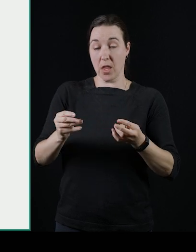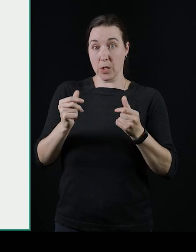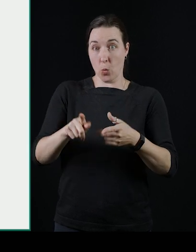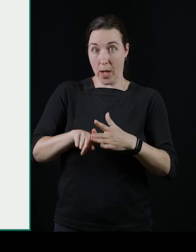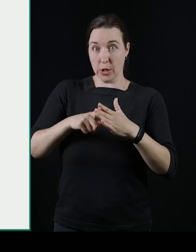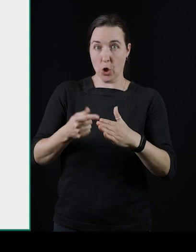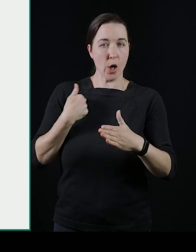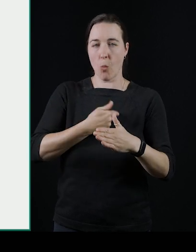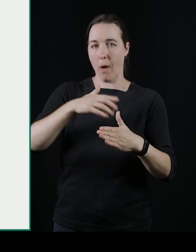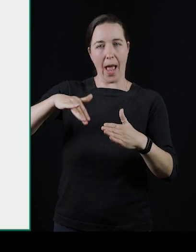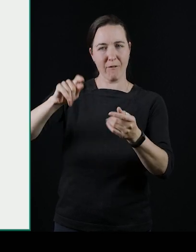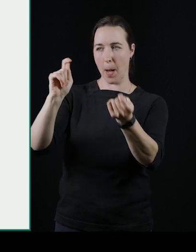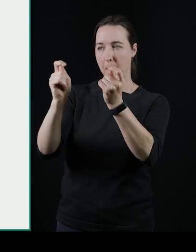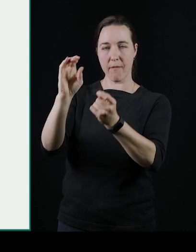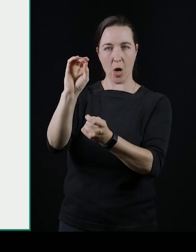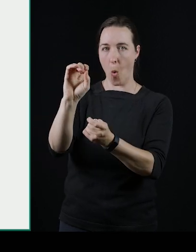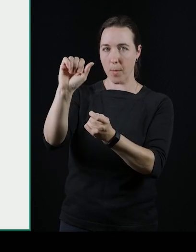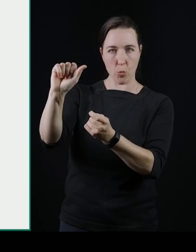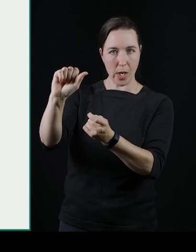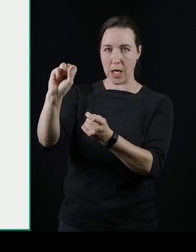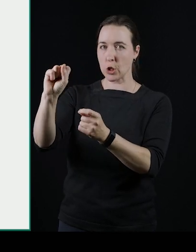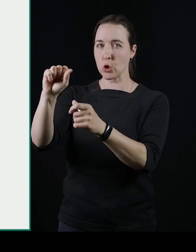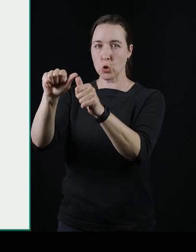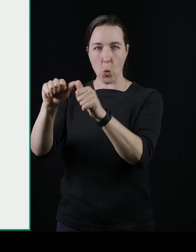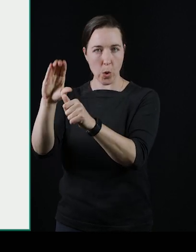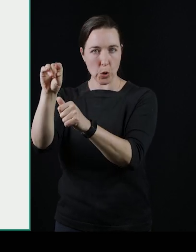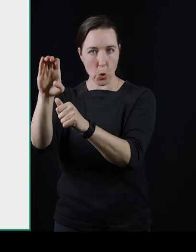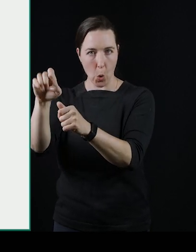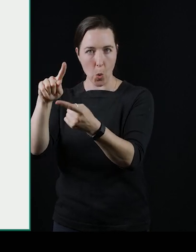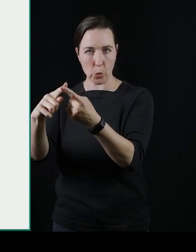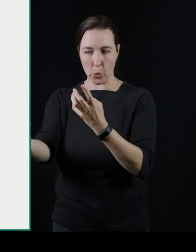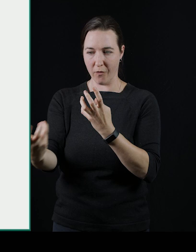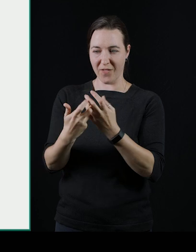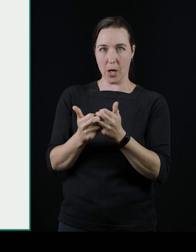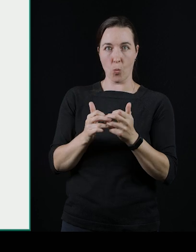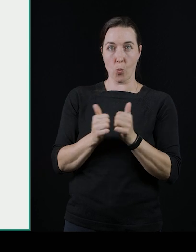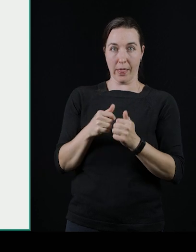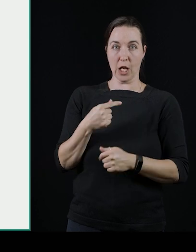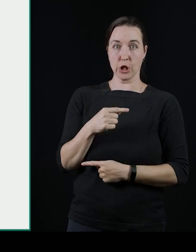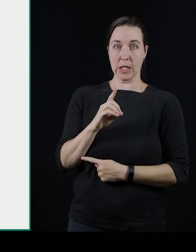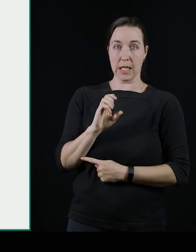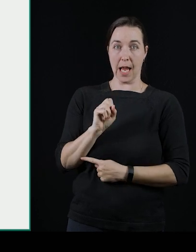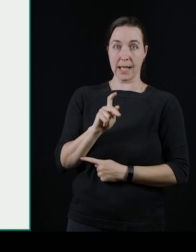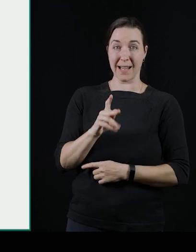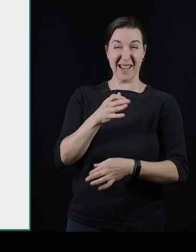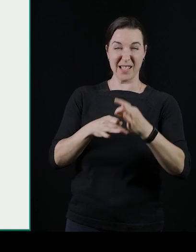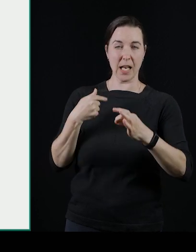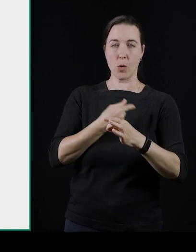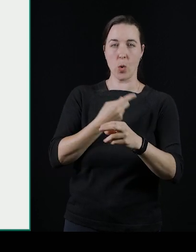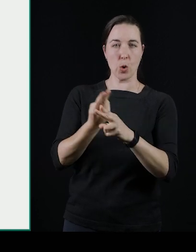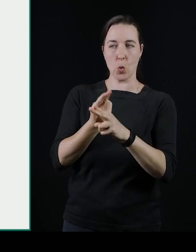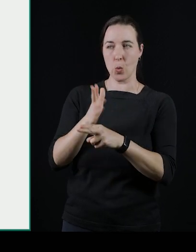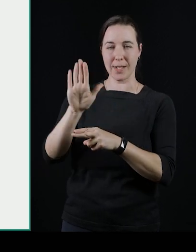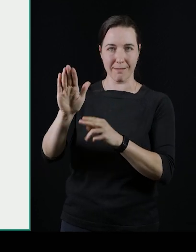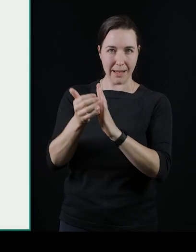we have not modified OpenArena source code to work with GSDK. Instead we have used that upper technique, right?